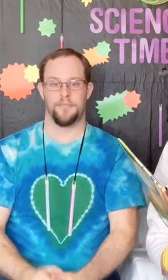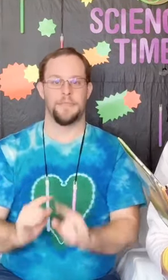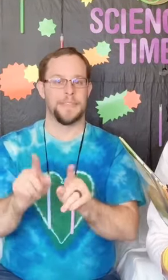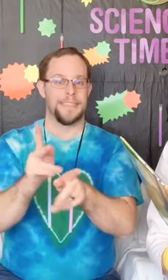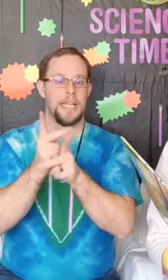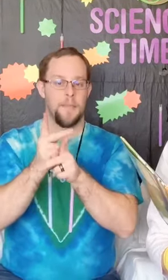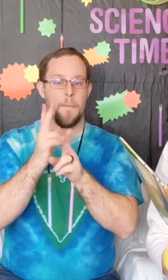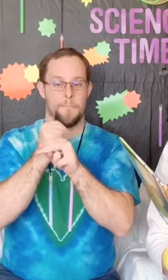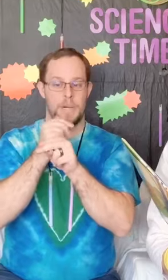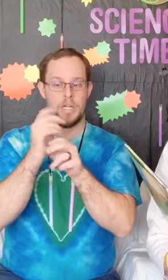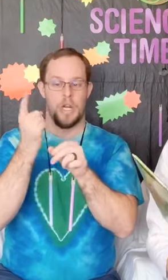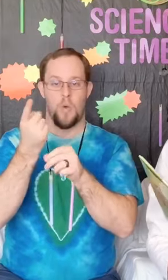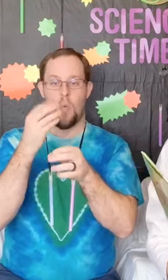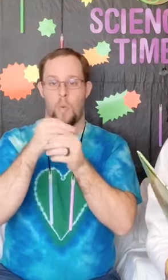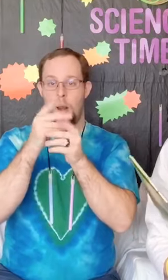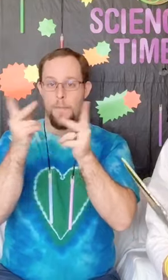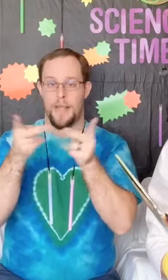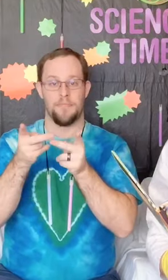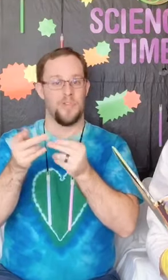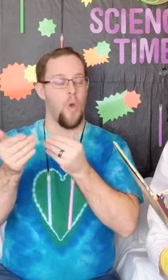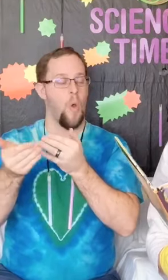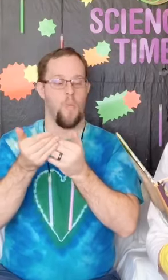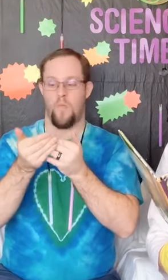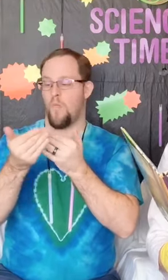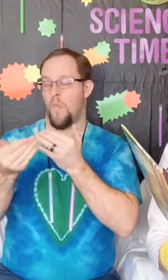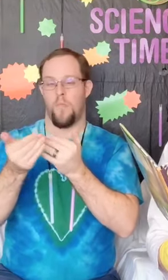"Quarantine." But keeping bunnies in one place was next to impossible.